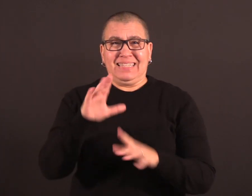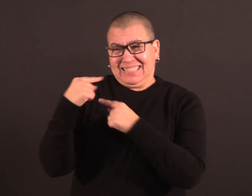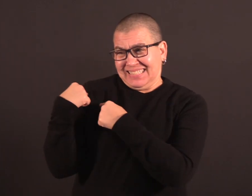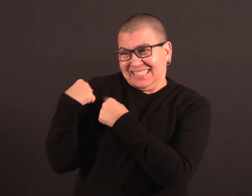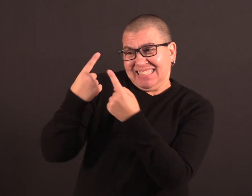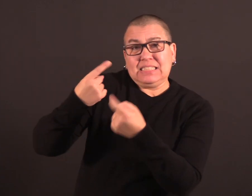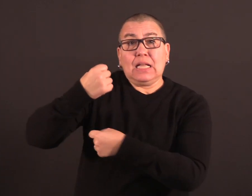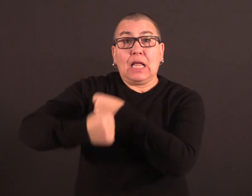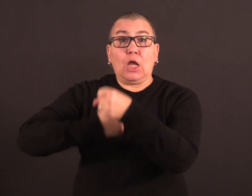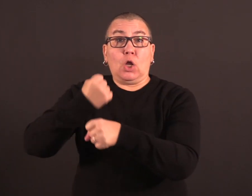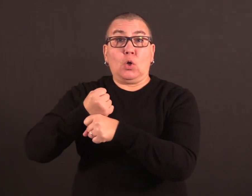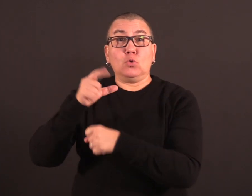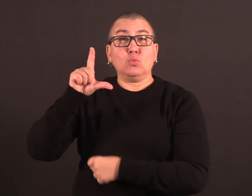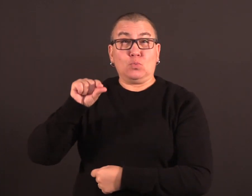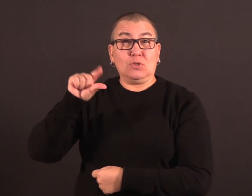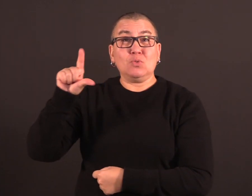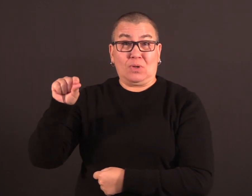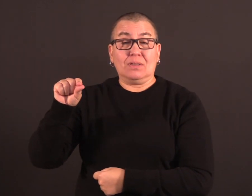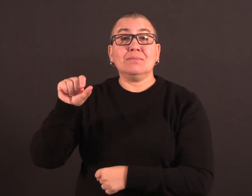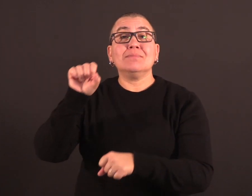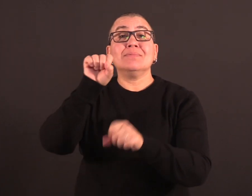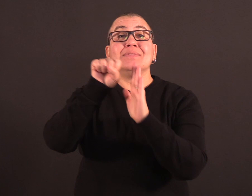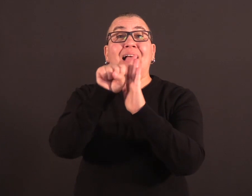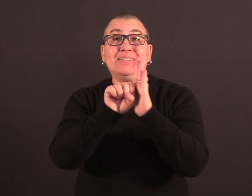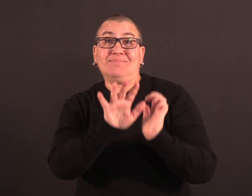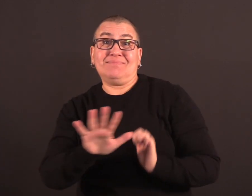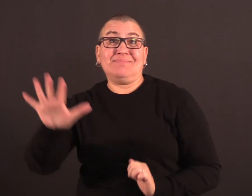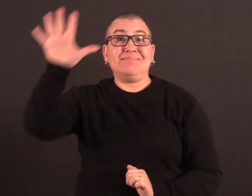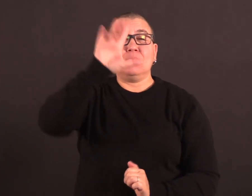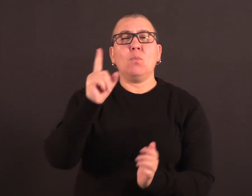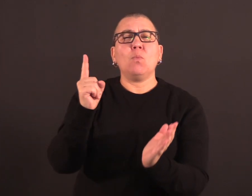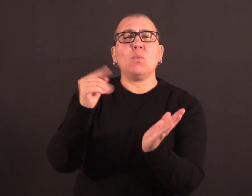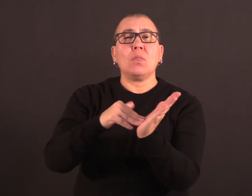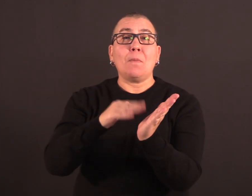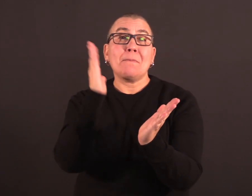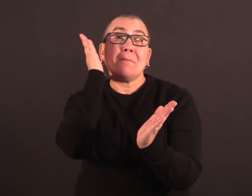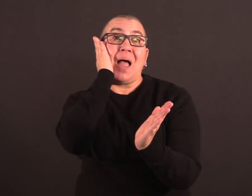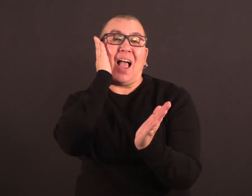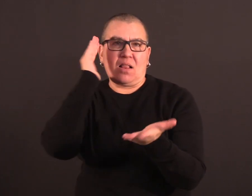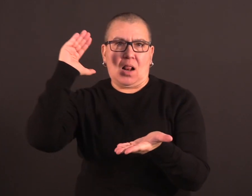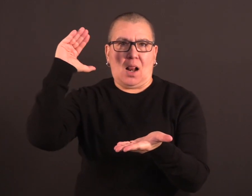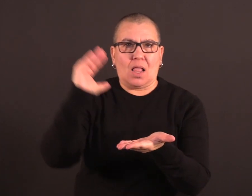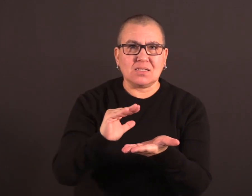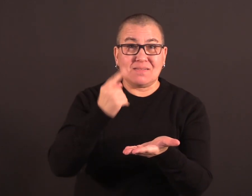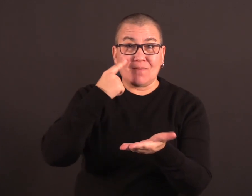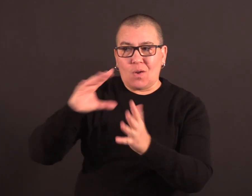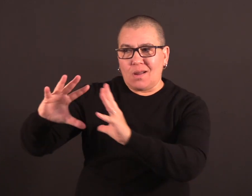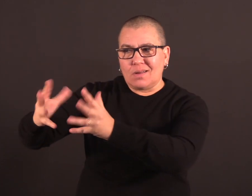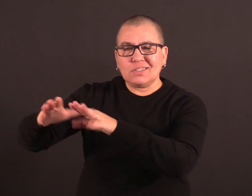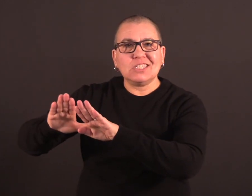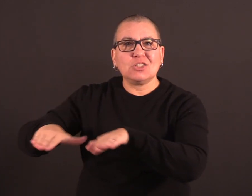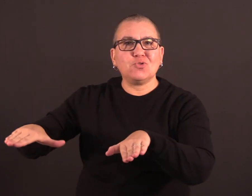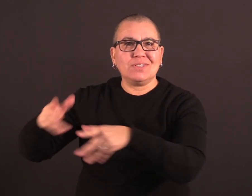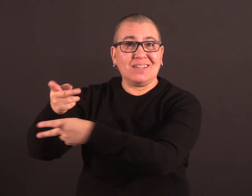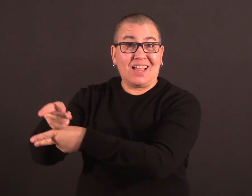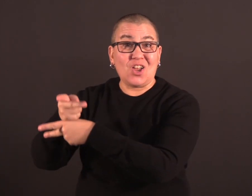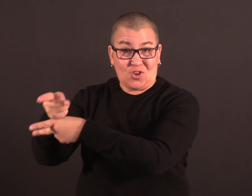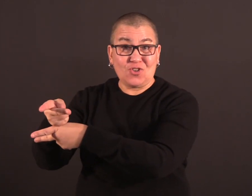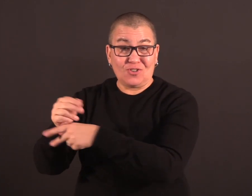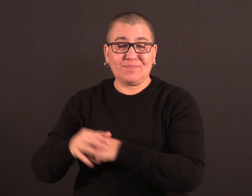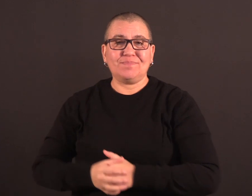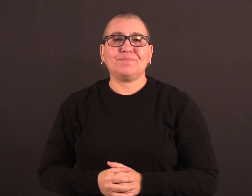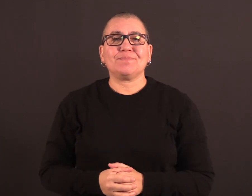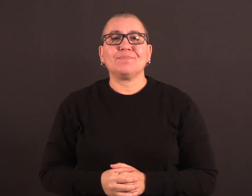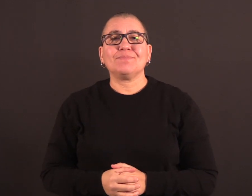State loses nearly 1,000 beds since 2020, impacting pediatric care.